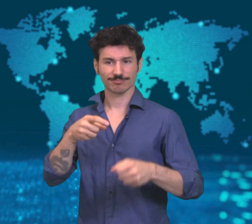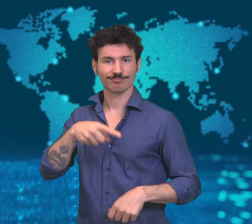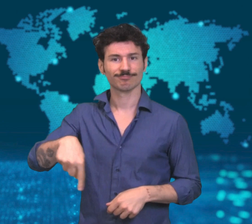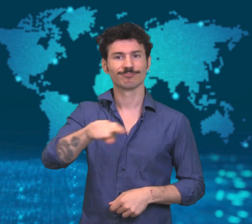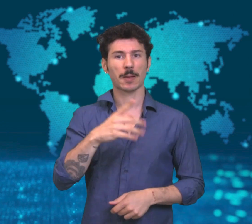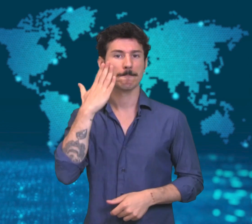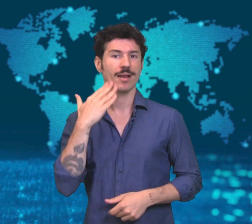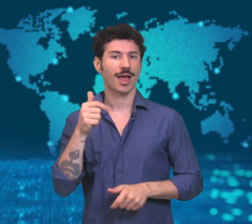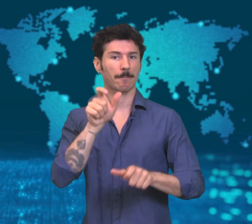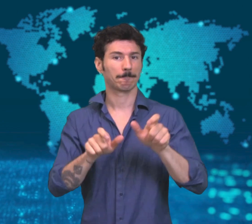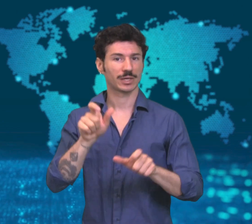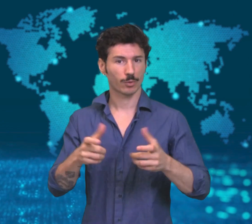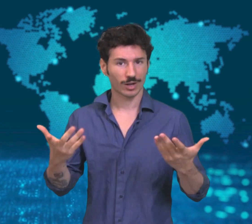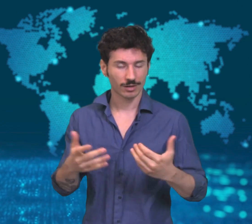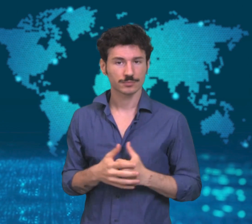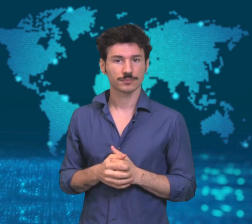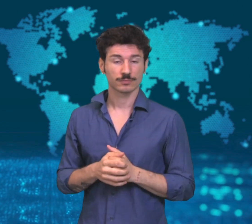towards black people.